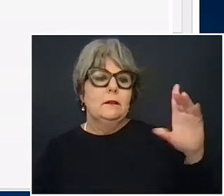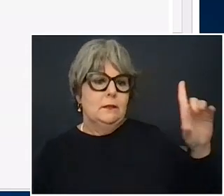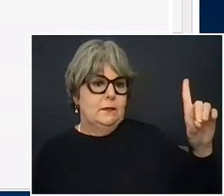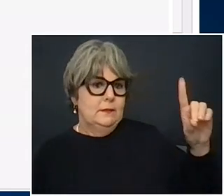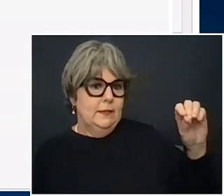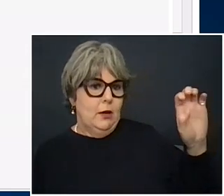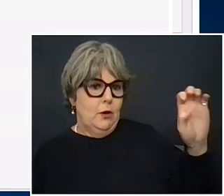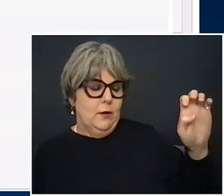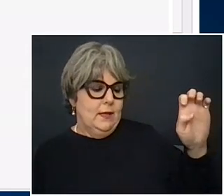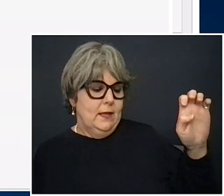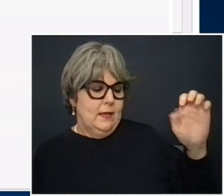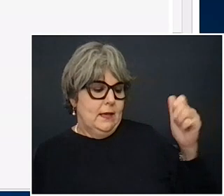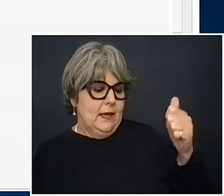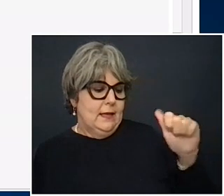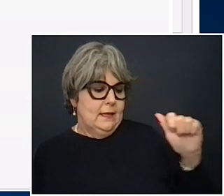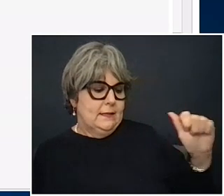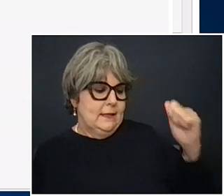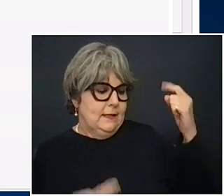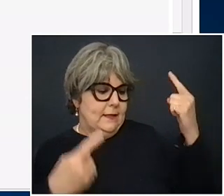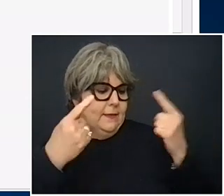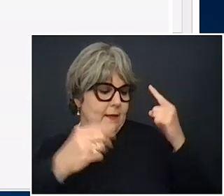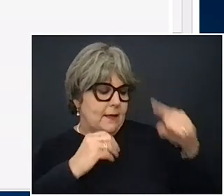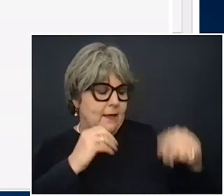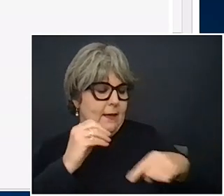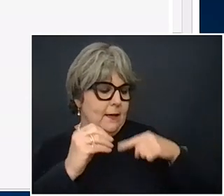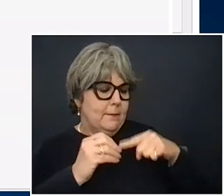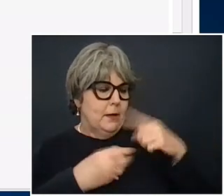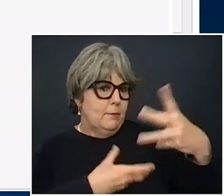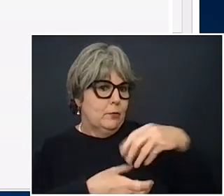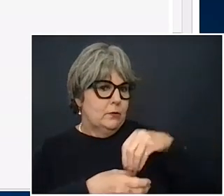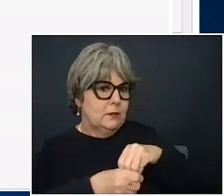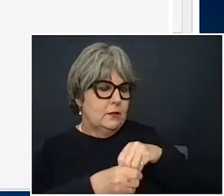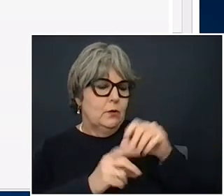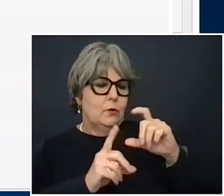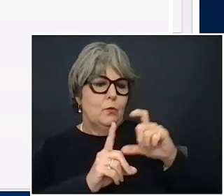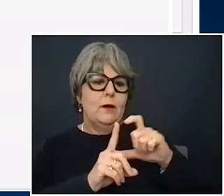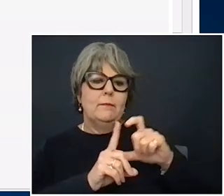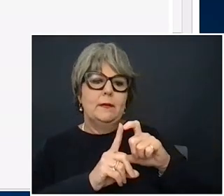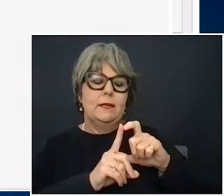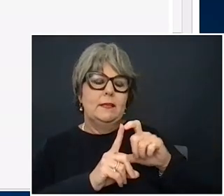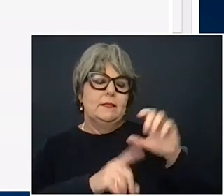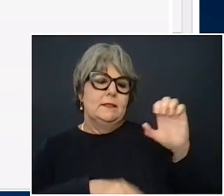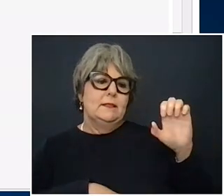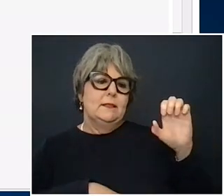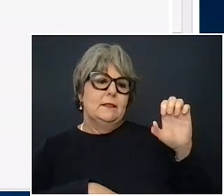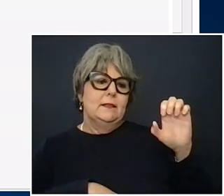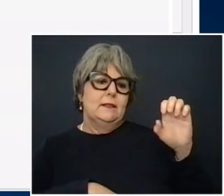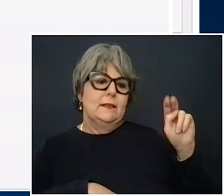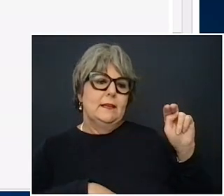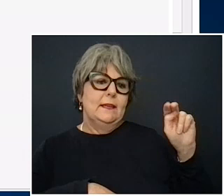current thinking about what participate extensively in Title IV means? Some idea of where it stands might be